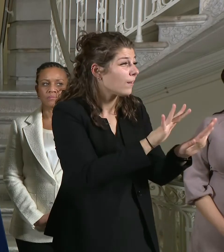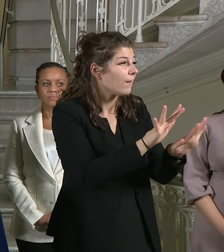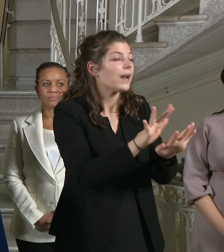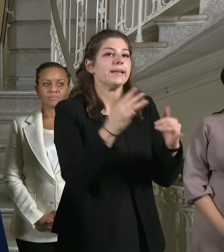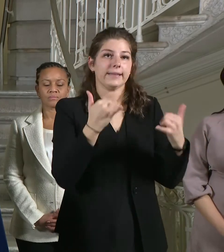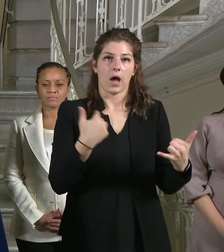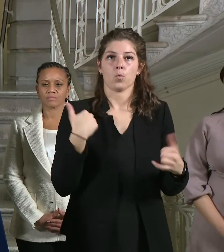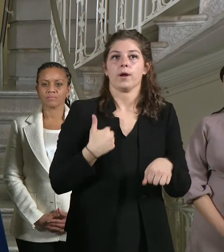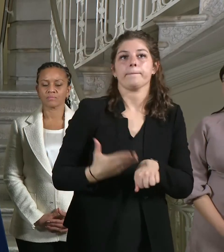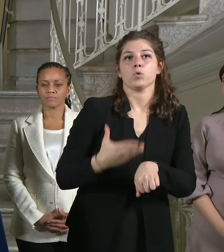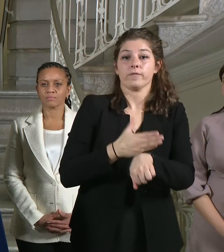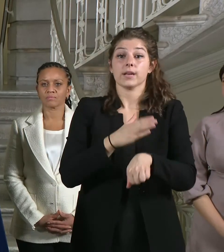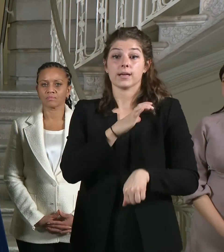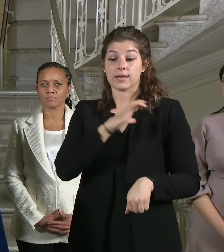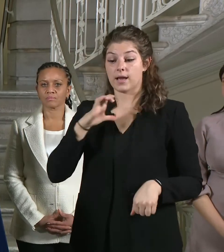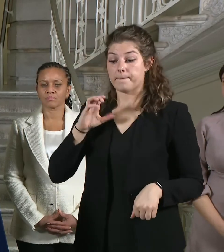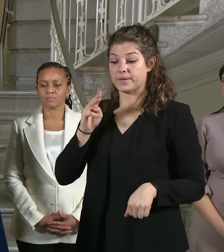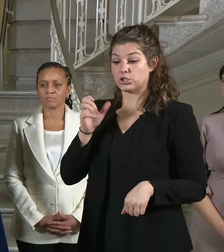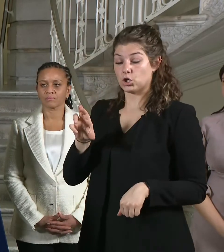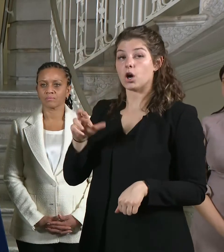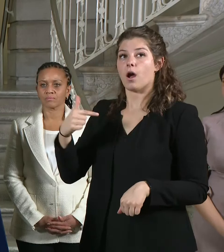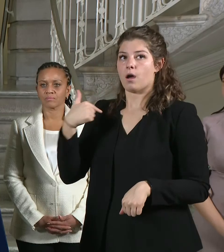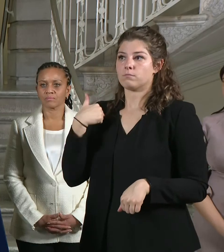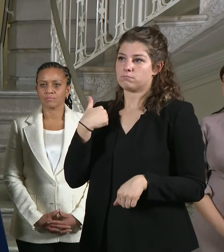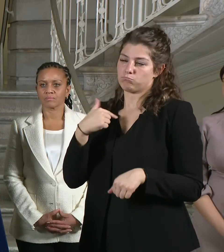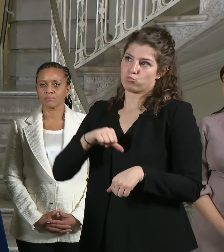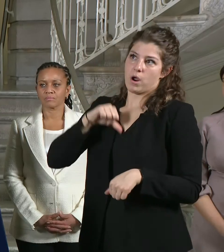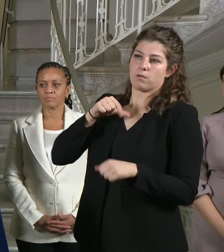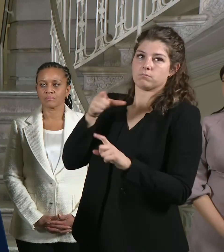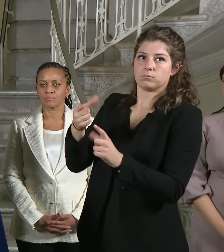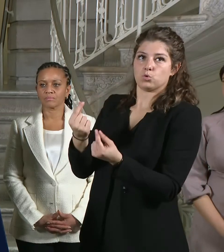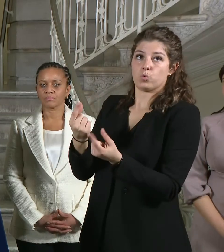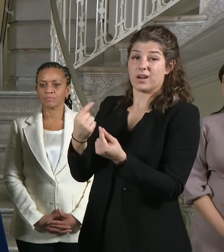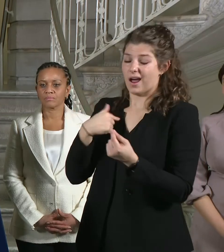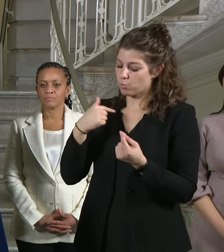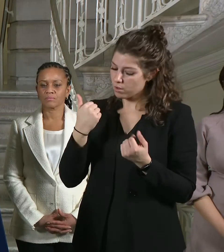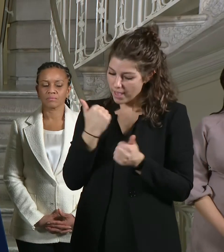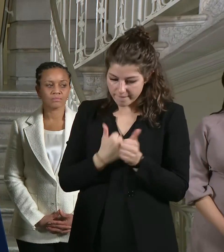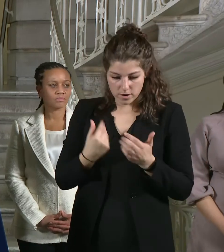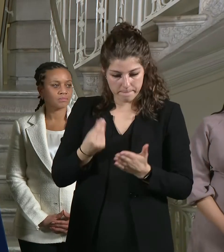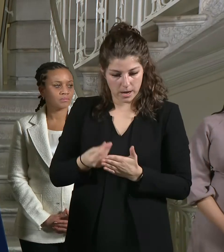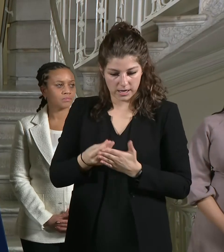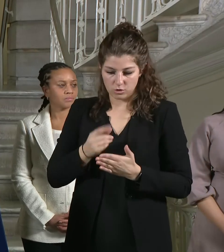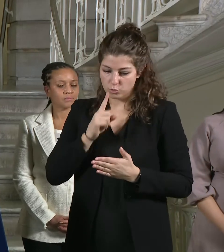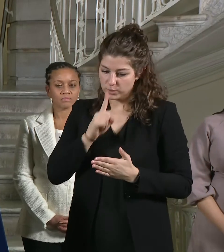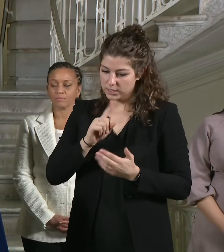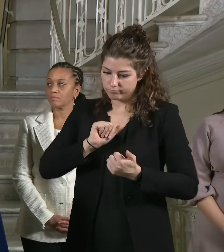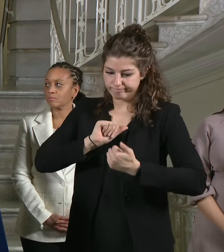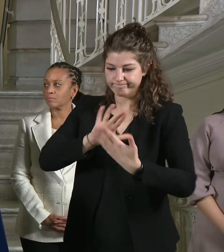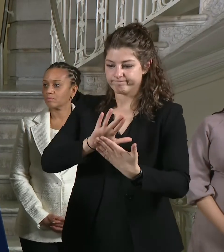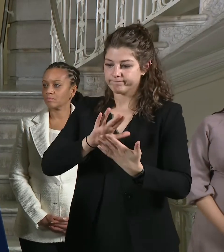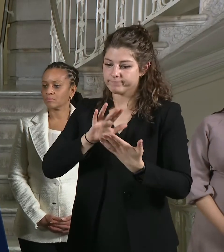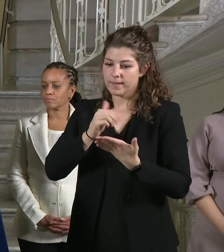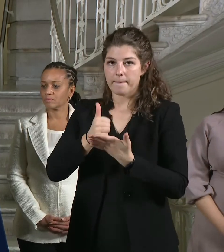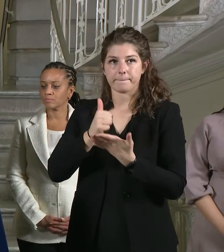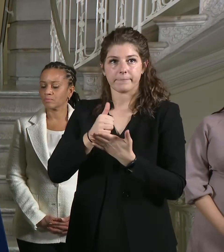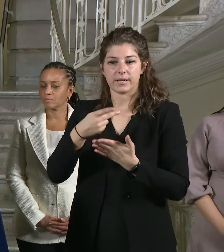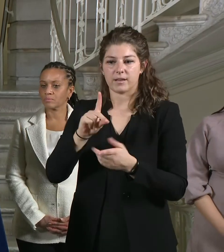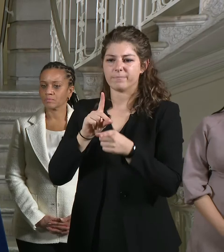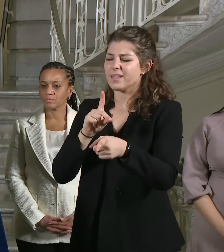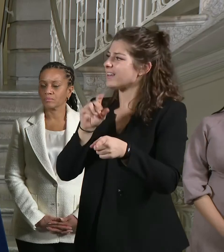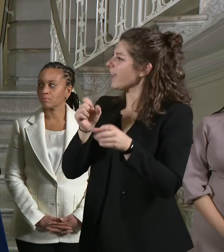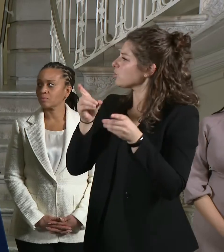TRAIL. WE WILL